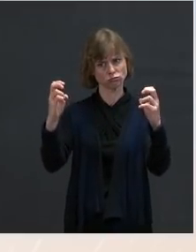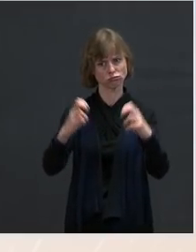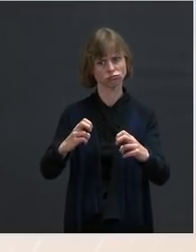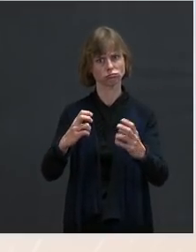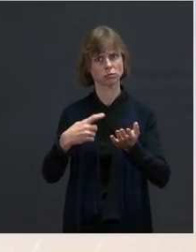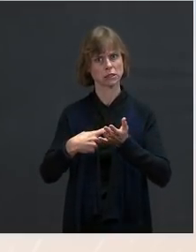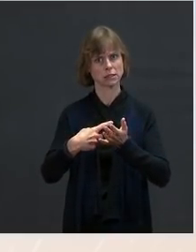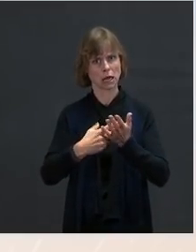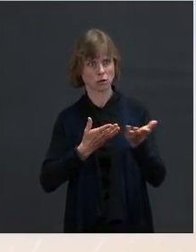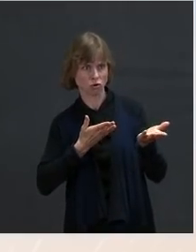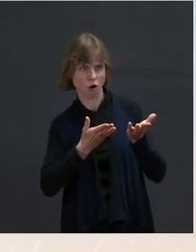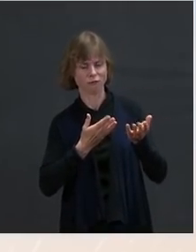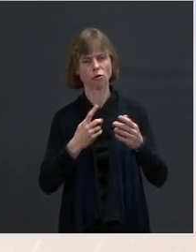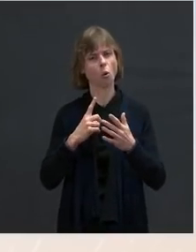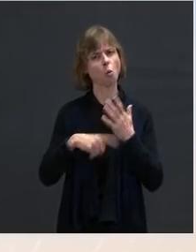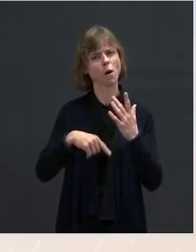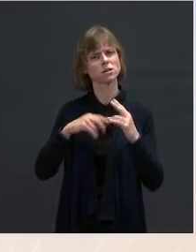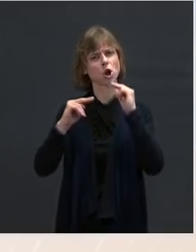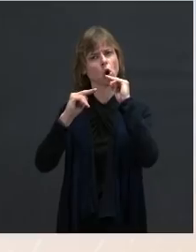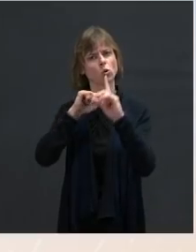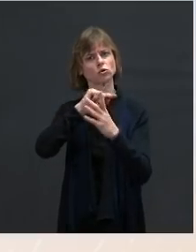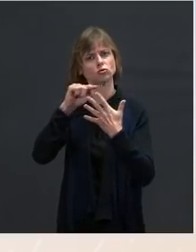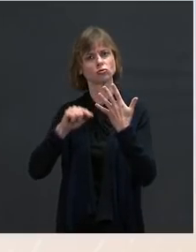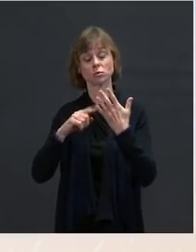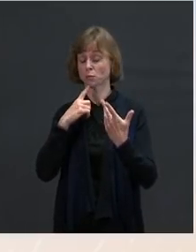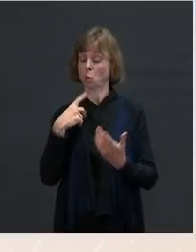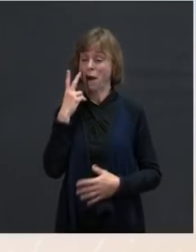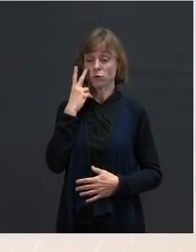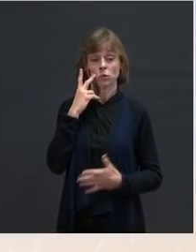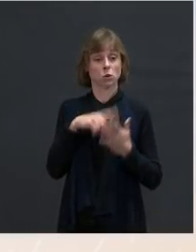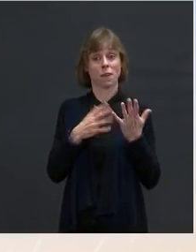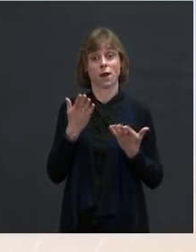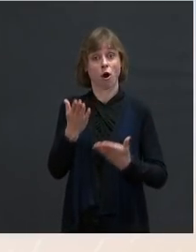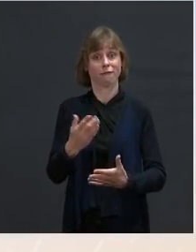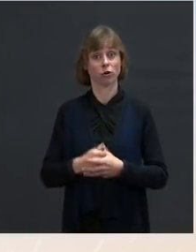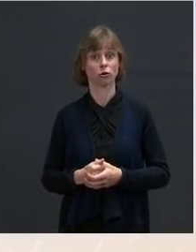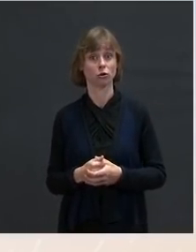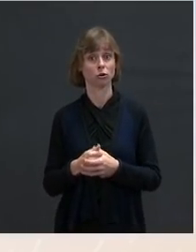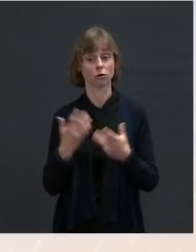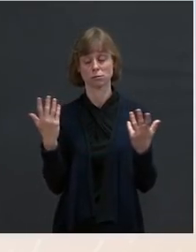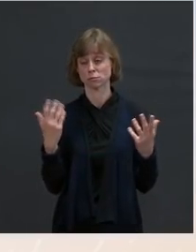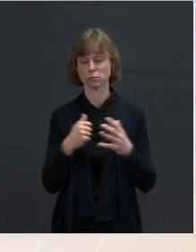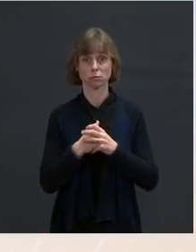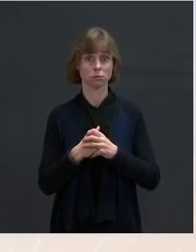what's the negotiating topic there? Ms. Psaki: We'll see what they offer. You know, what has been offered to date